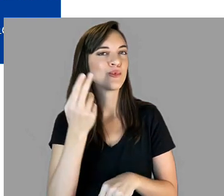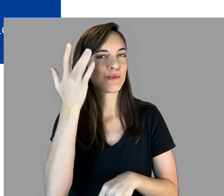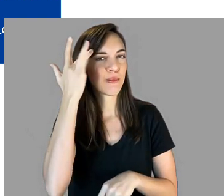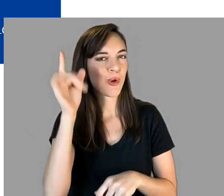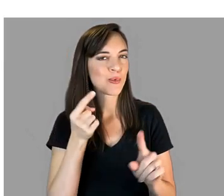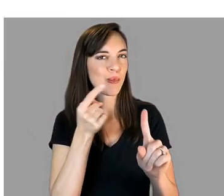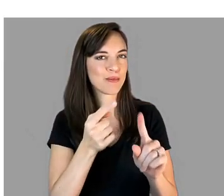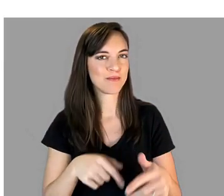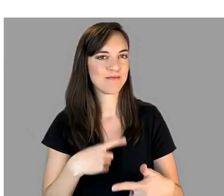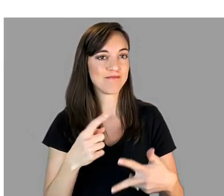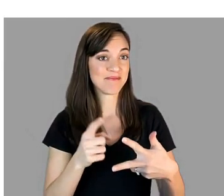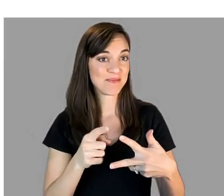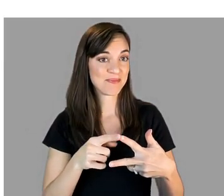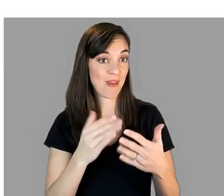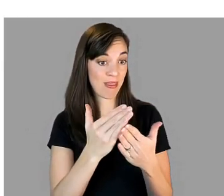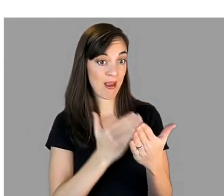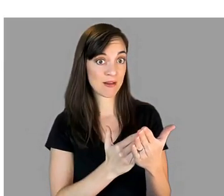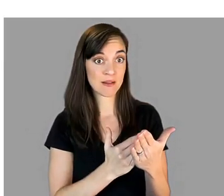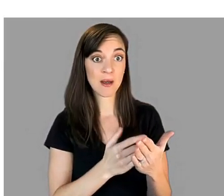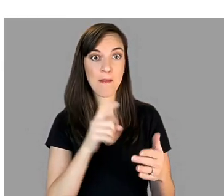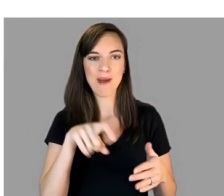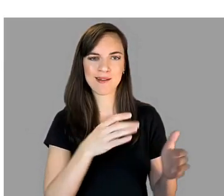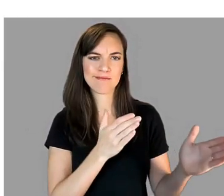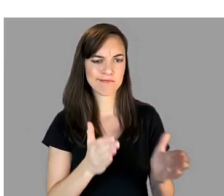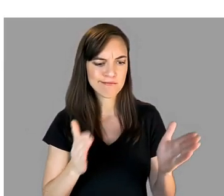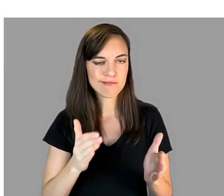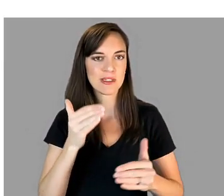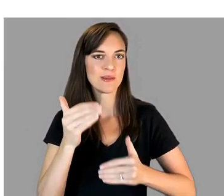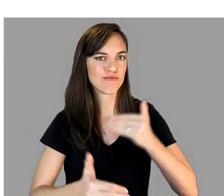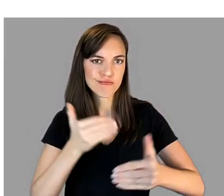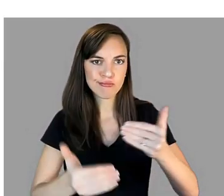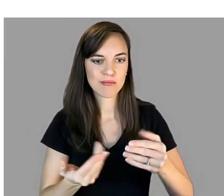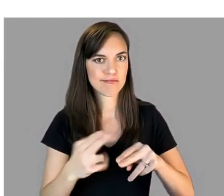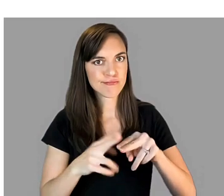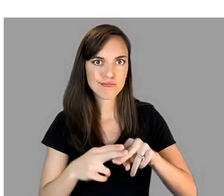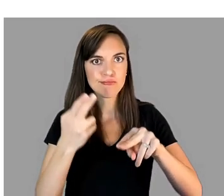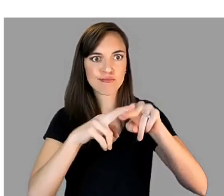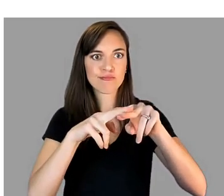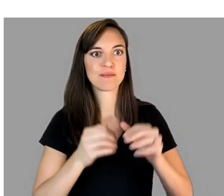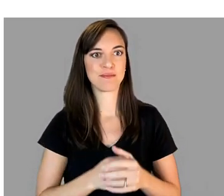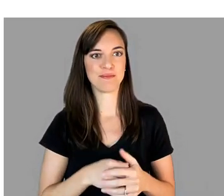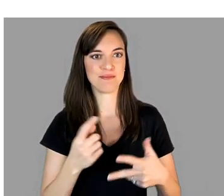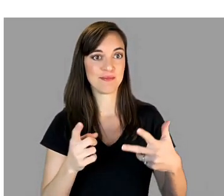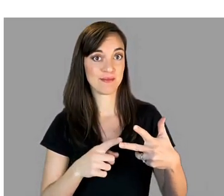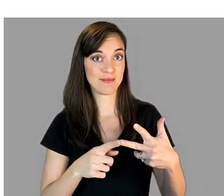Next, you must organize and sequence lessons logically to build on and target larger goals.